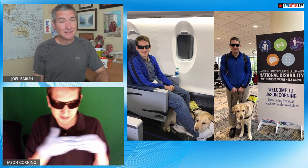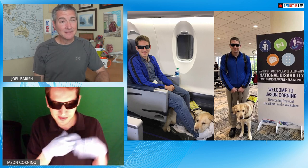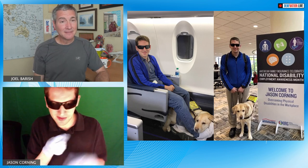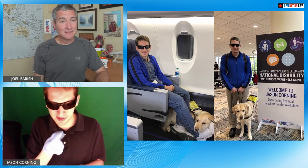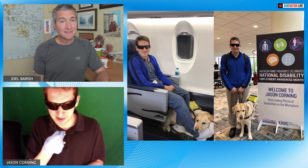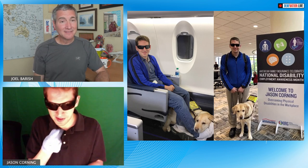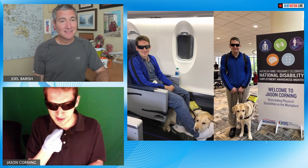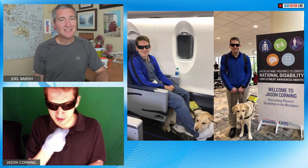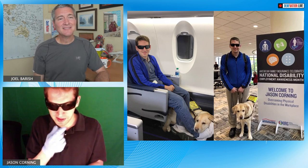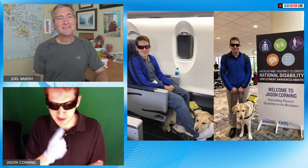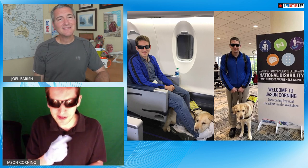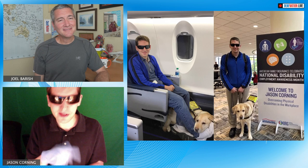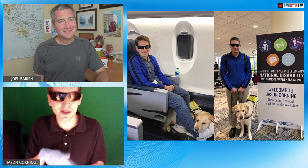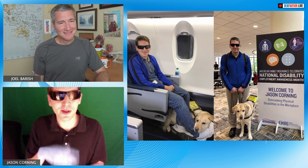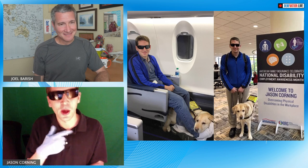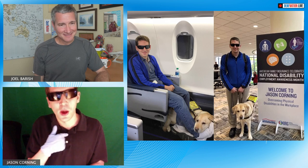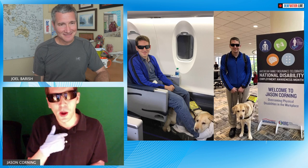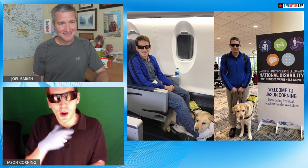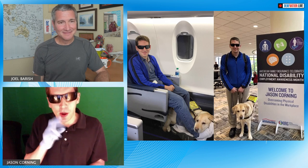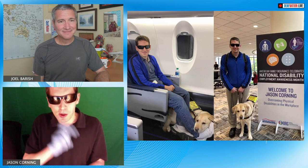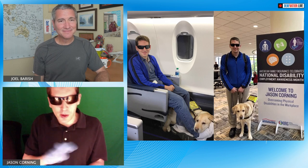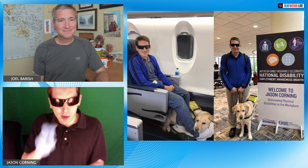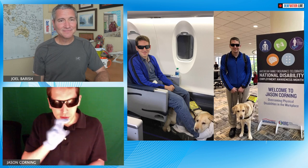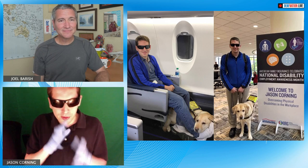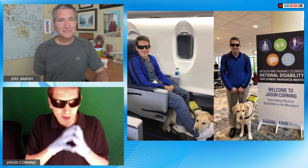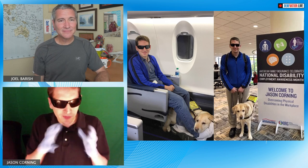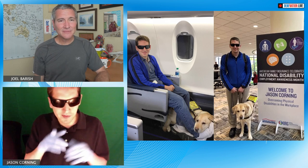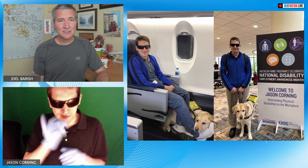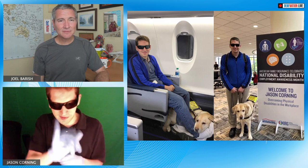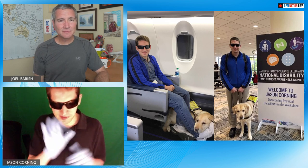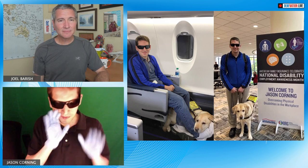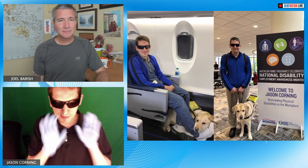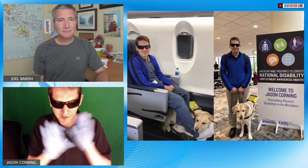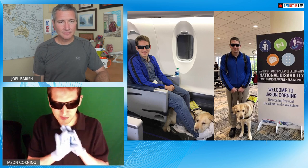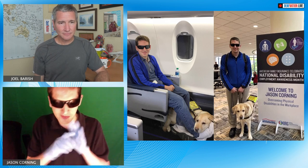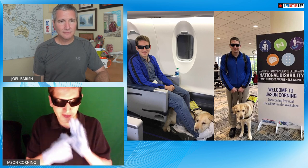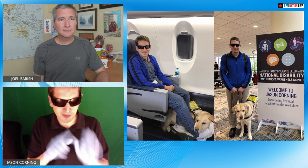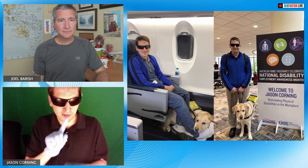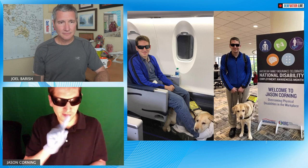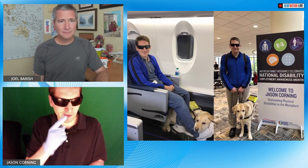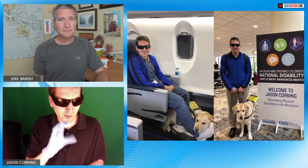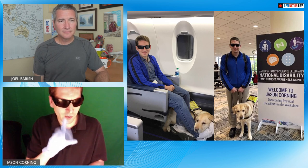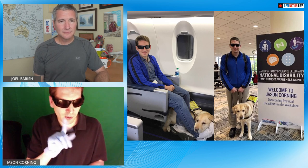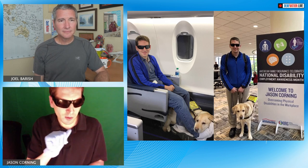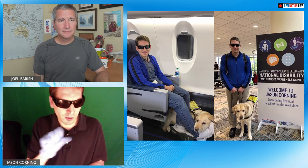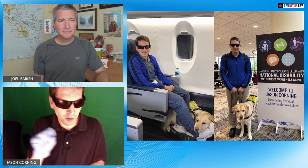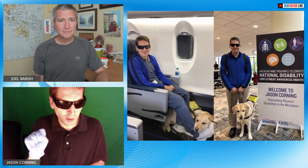This is my guide dog, we travel a lot, that photo is showing us in first class,